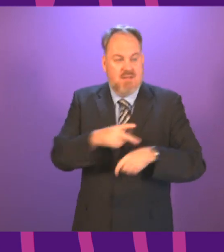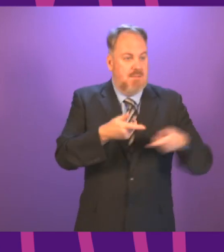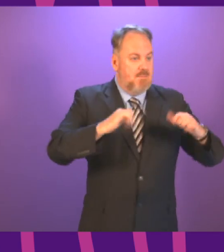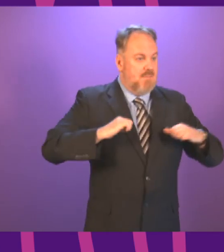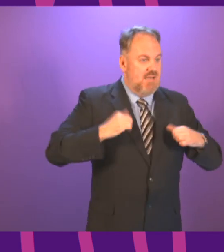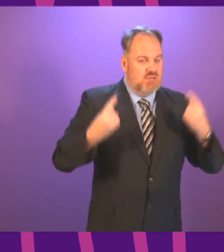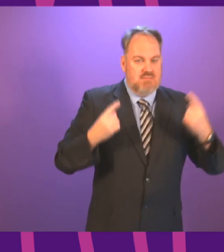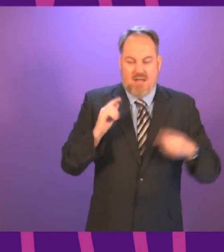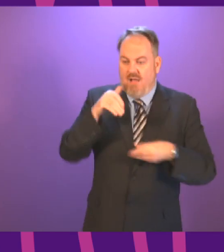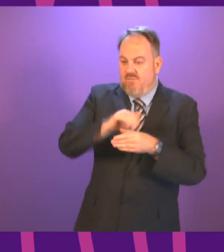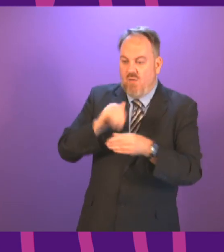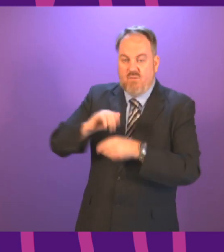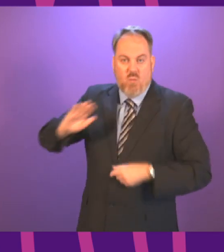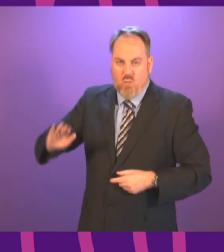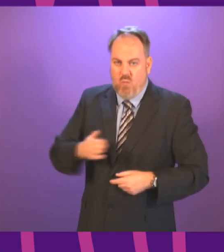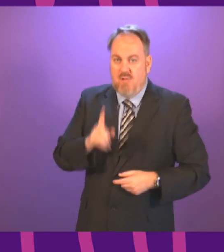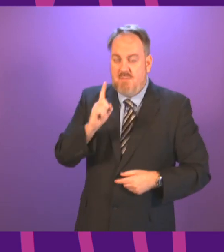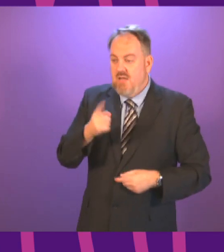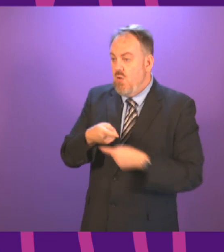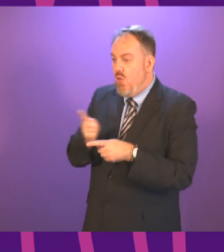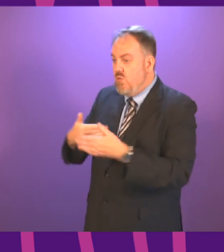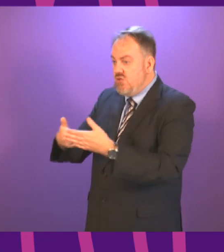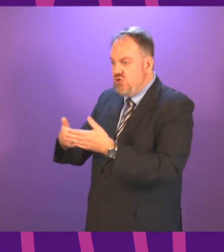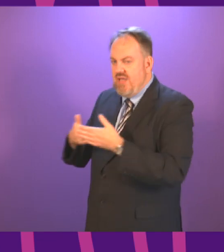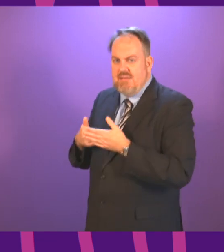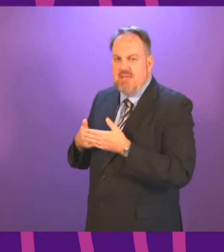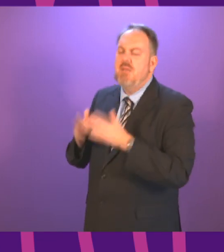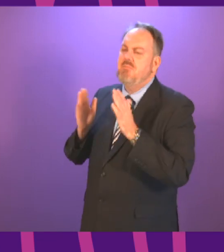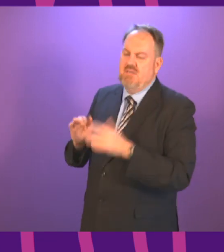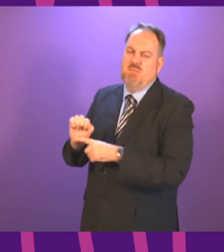clear that the safety of people who have been in the shielding category is paramount.